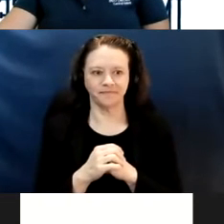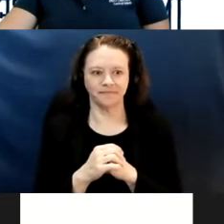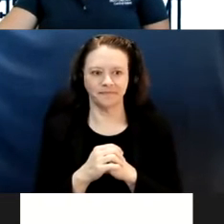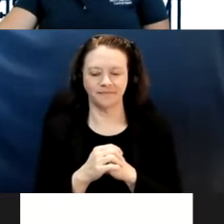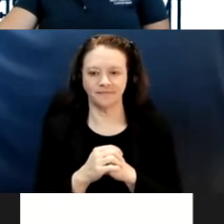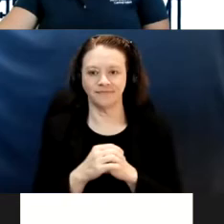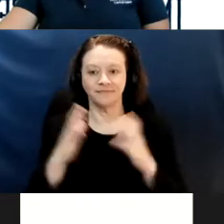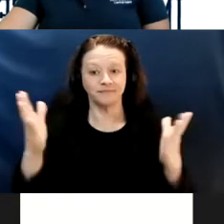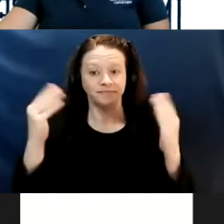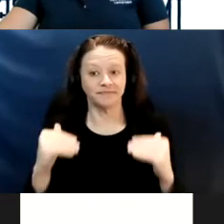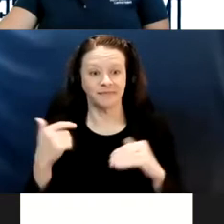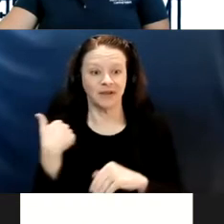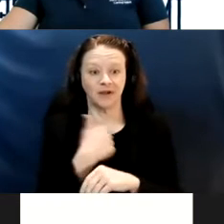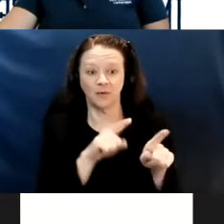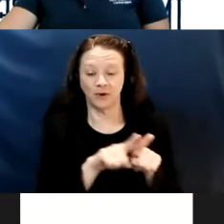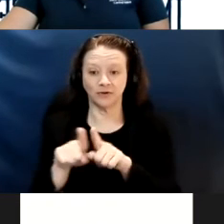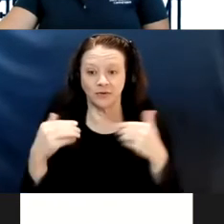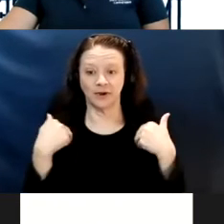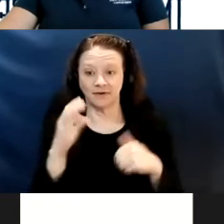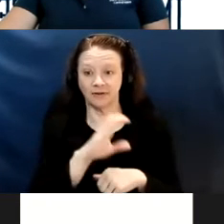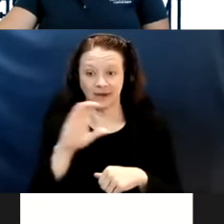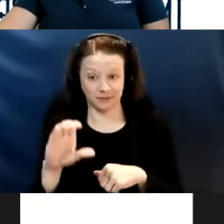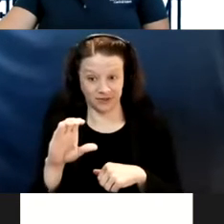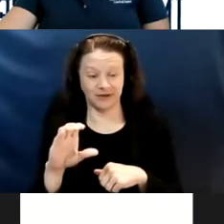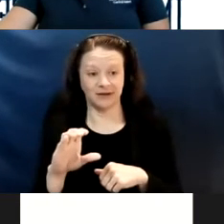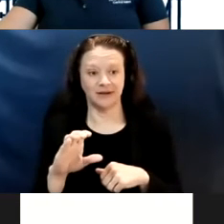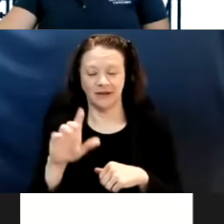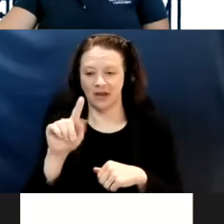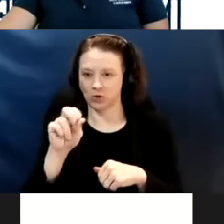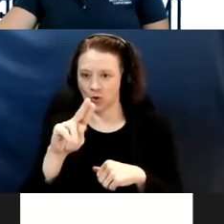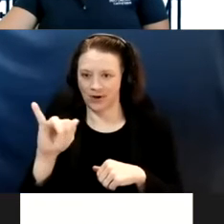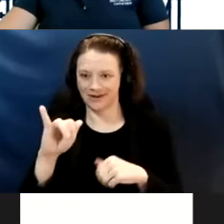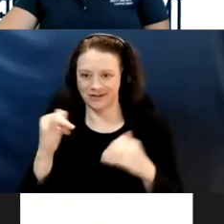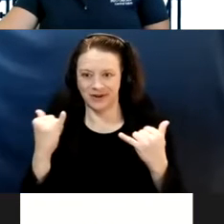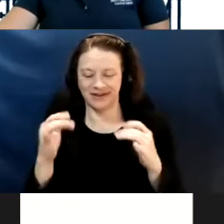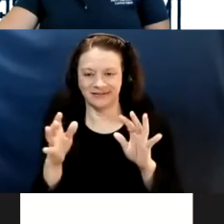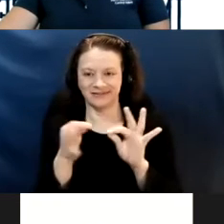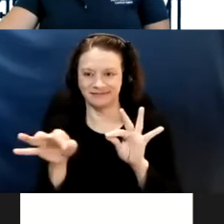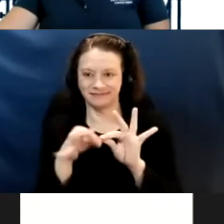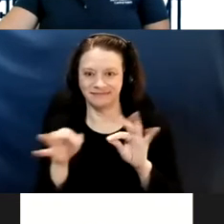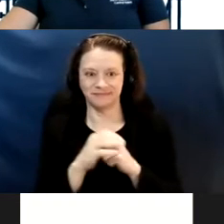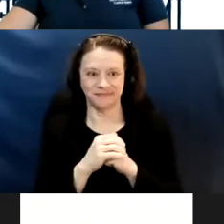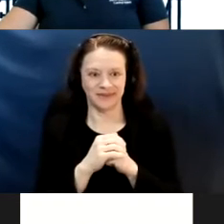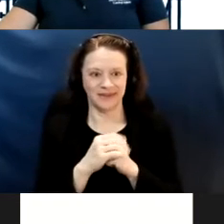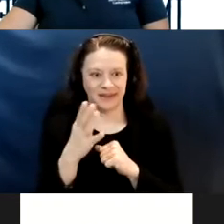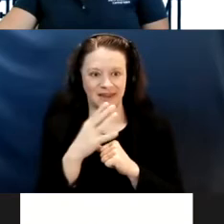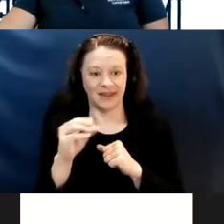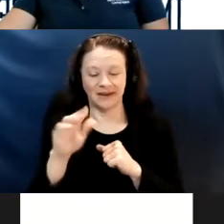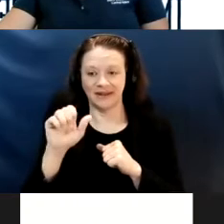Next, we also have closed captioning by Tony today and ASL by Tammy.